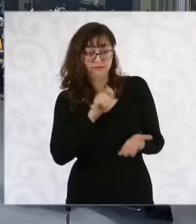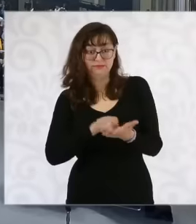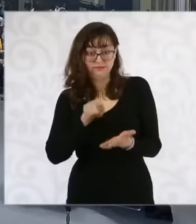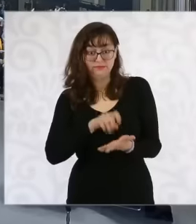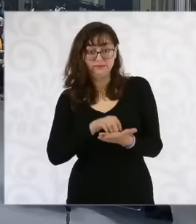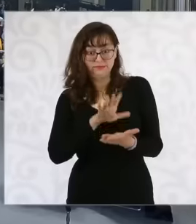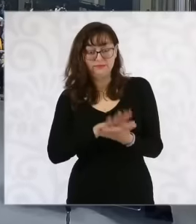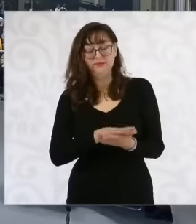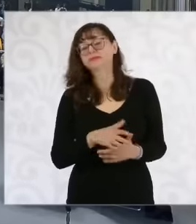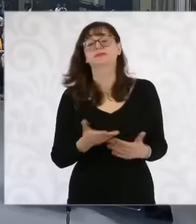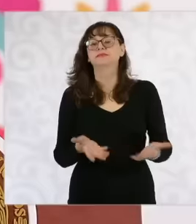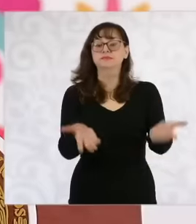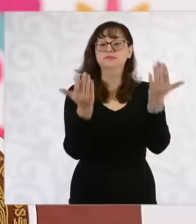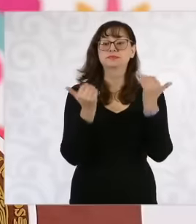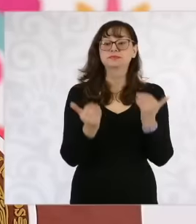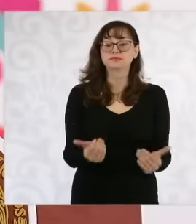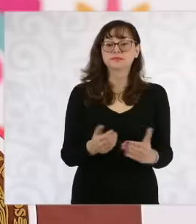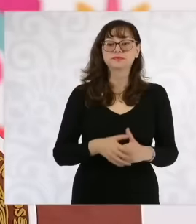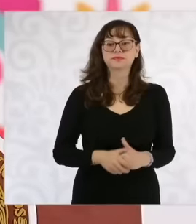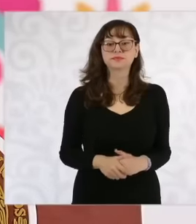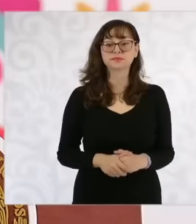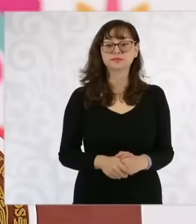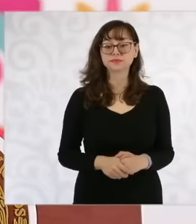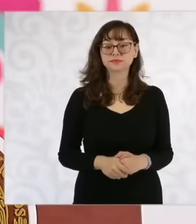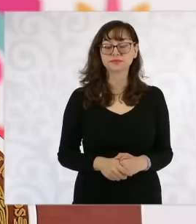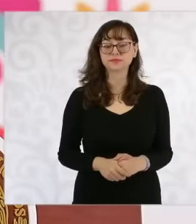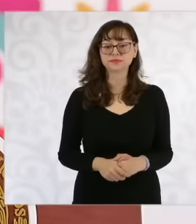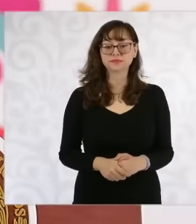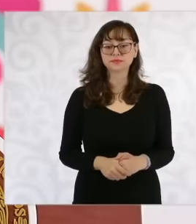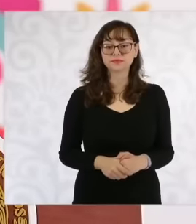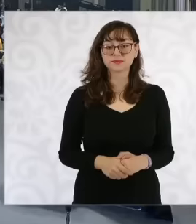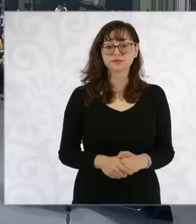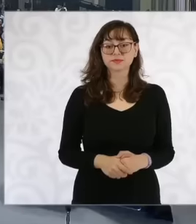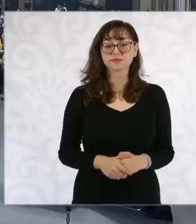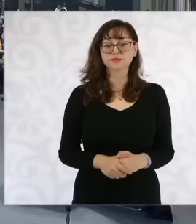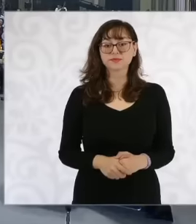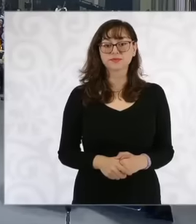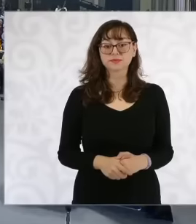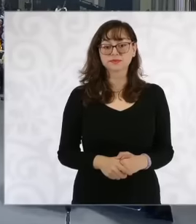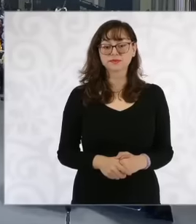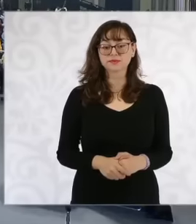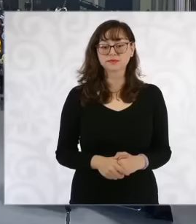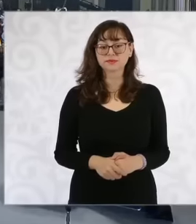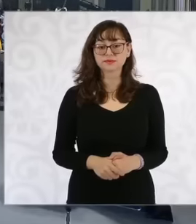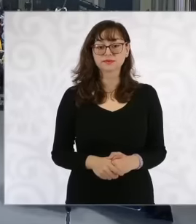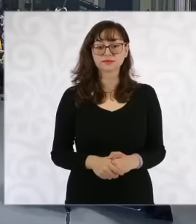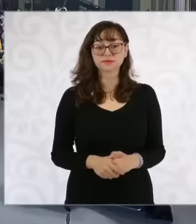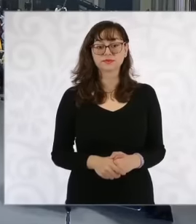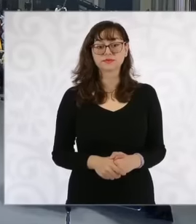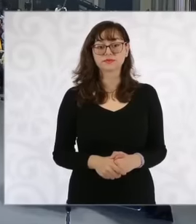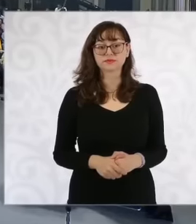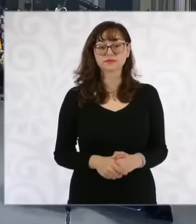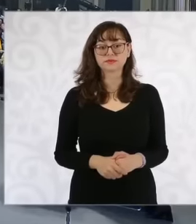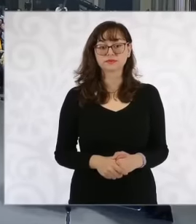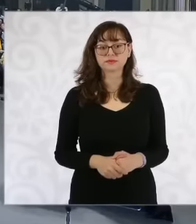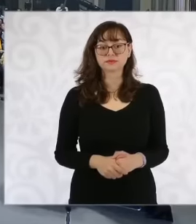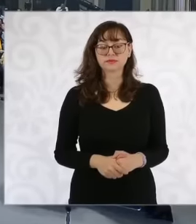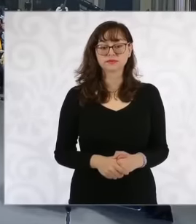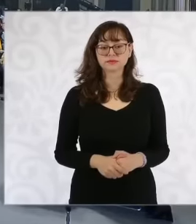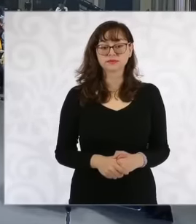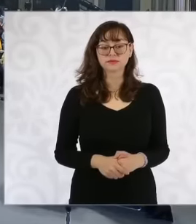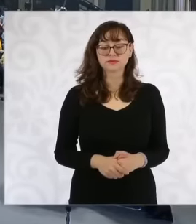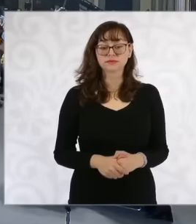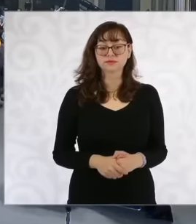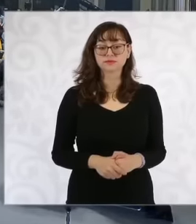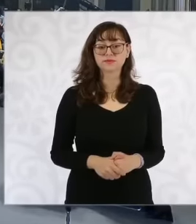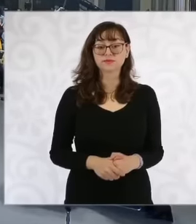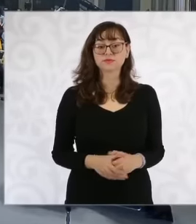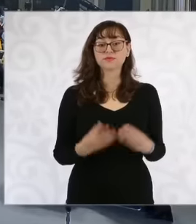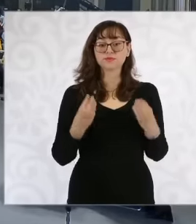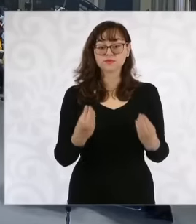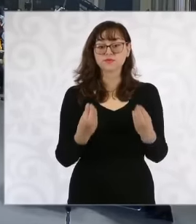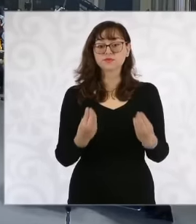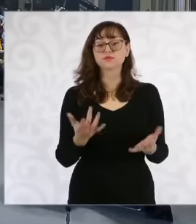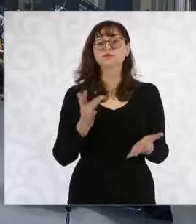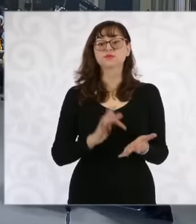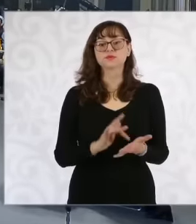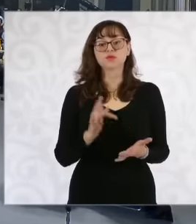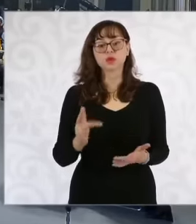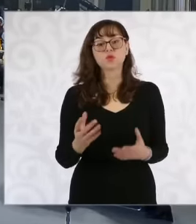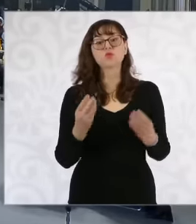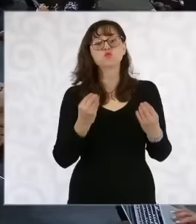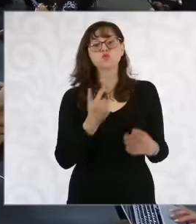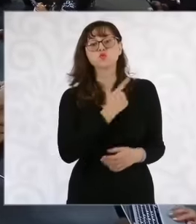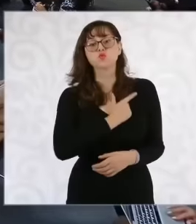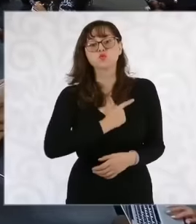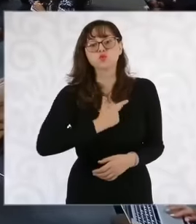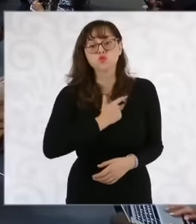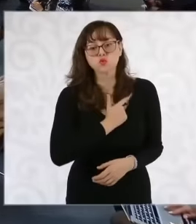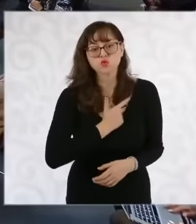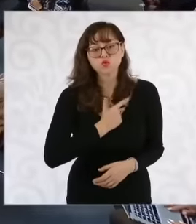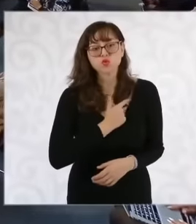back forward with the microphone so that she can be heard. Thank you very much and I'm very happy to come for the first time